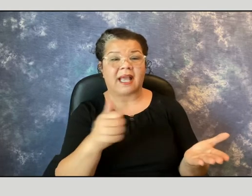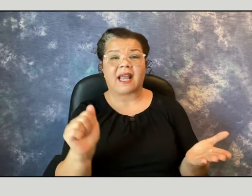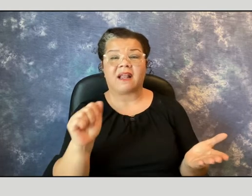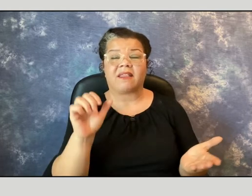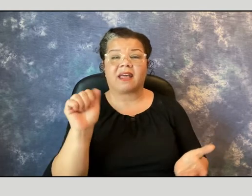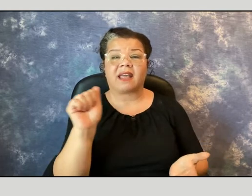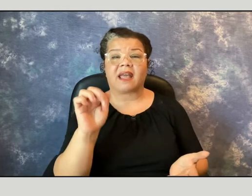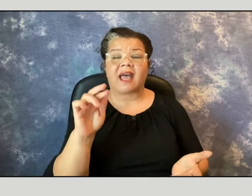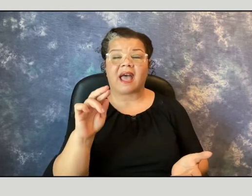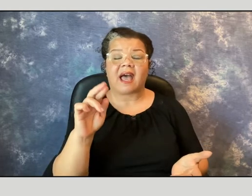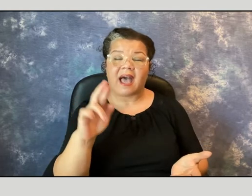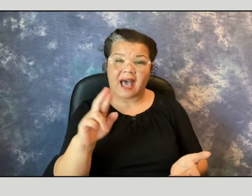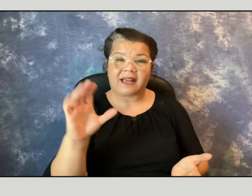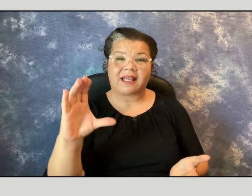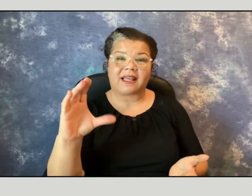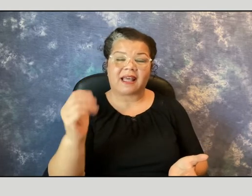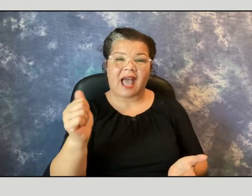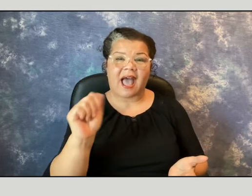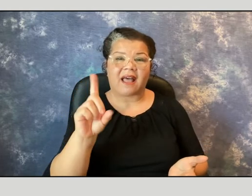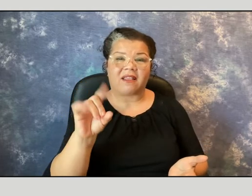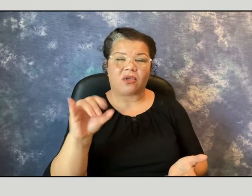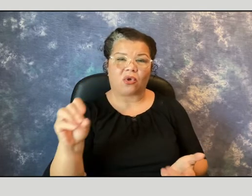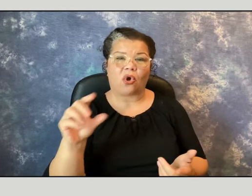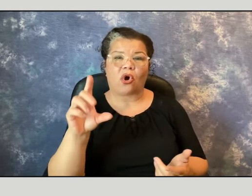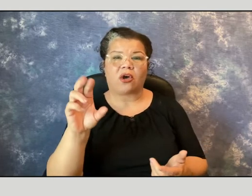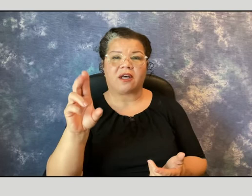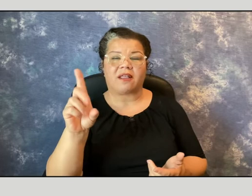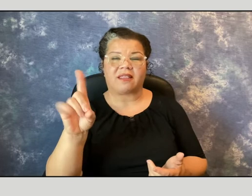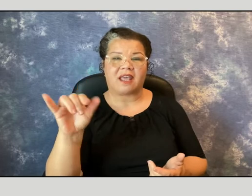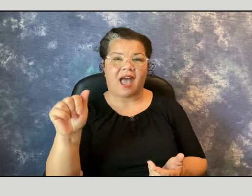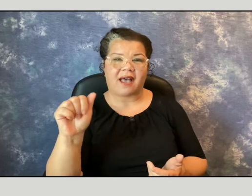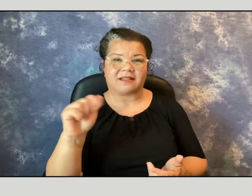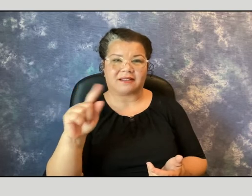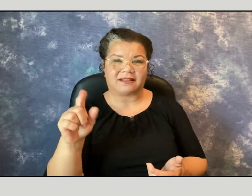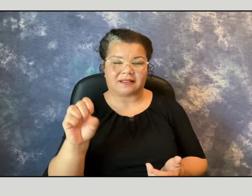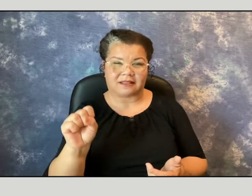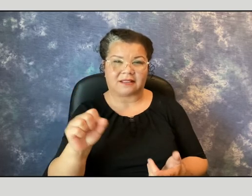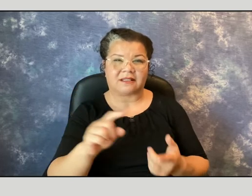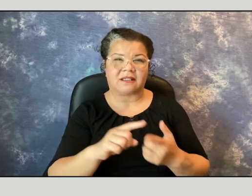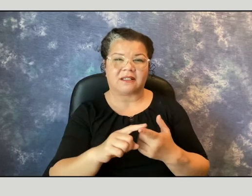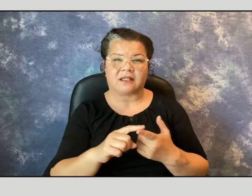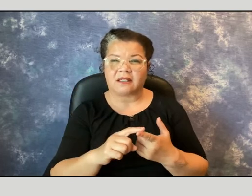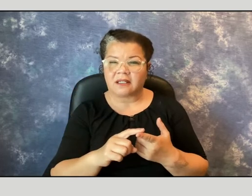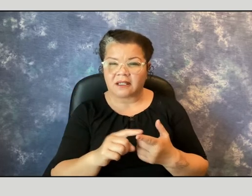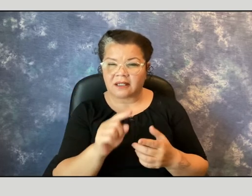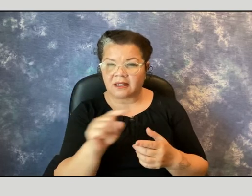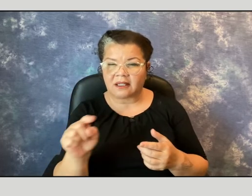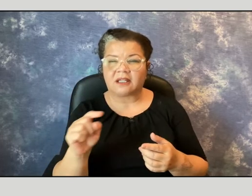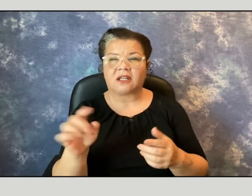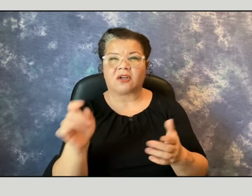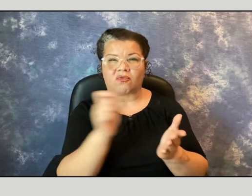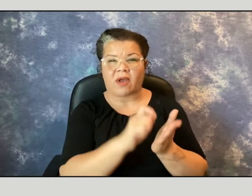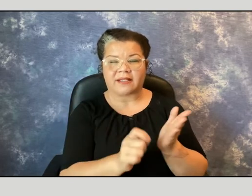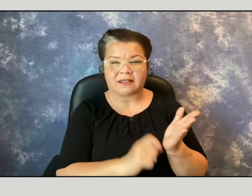as an entry point to Puerto Rico and its diaspora. I think poetry, I love Tato Laviera,